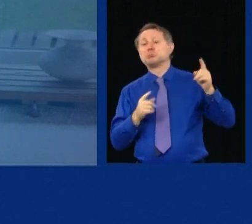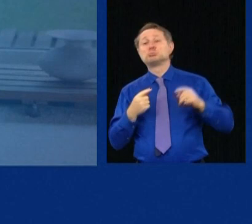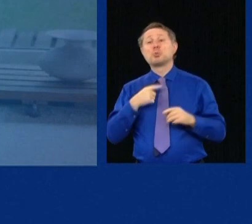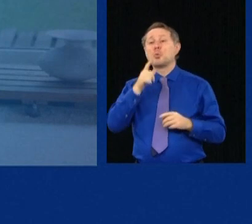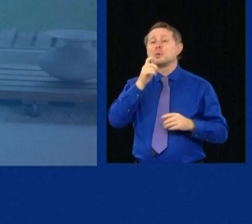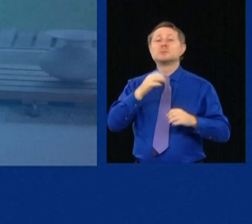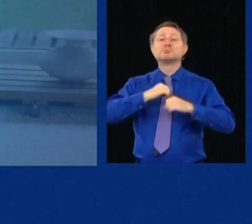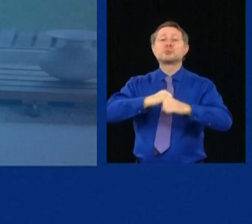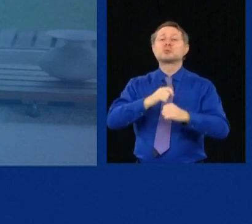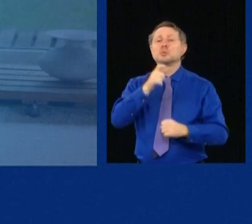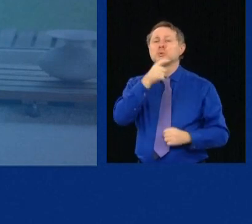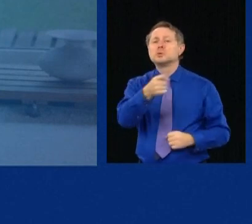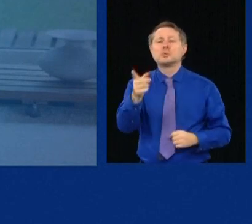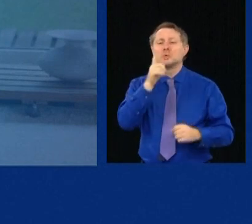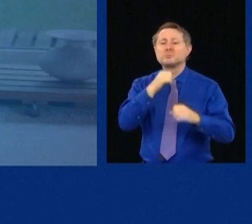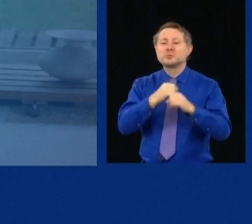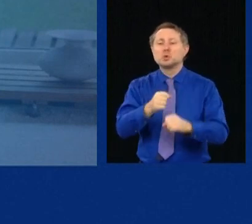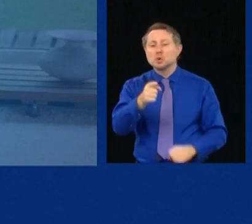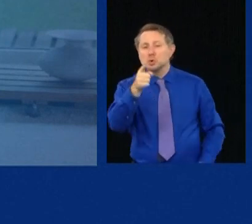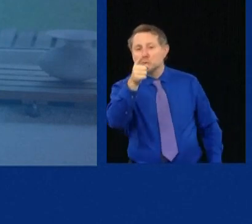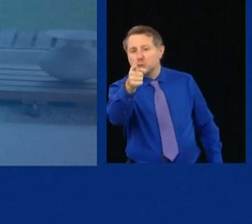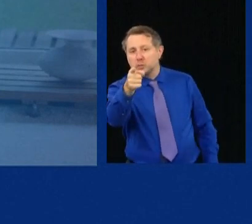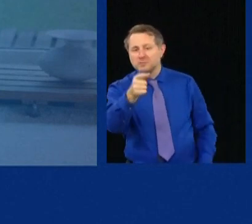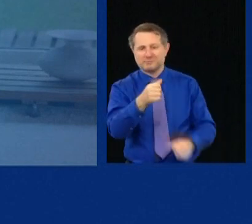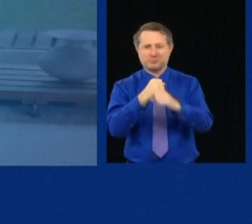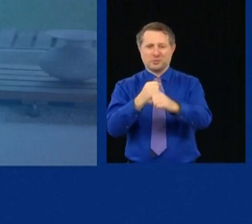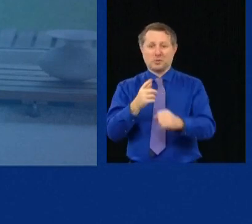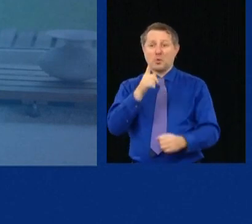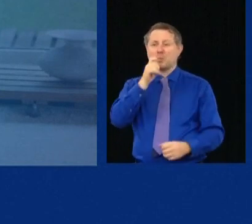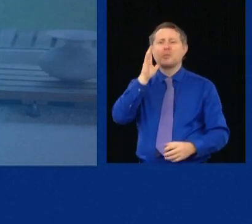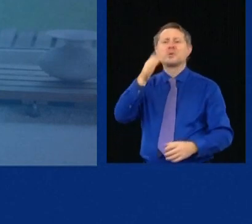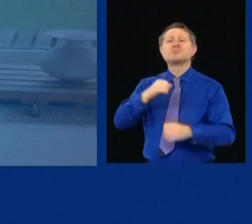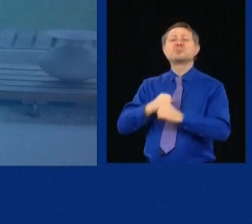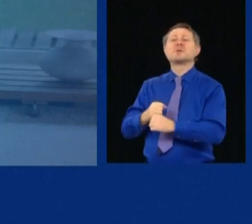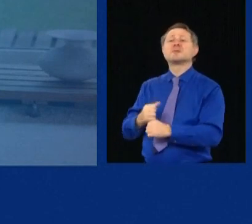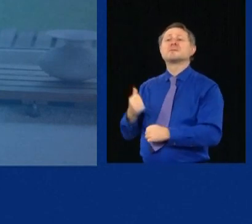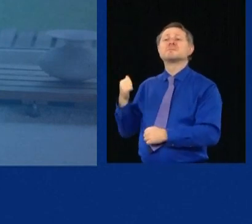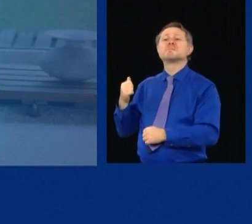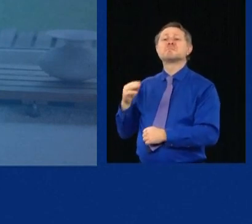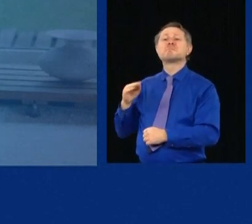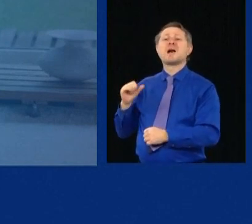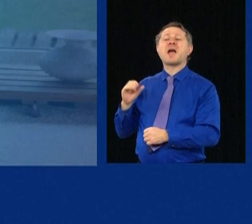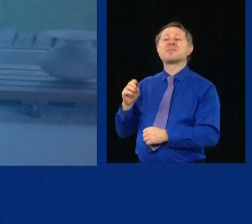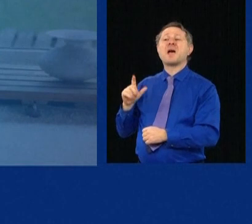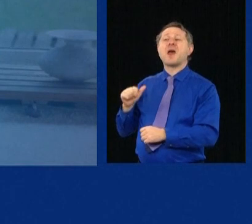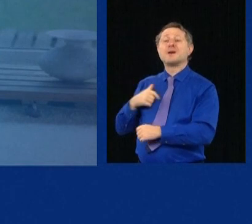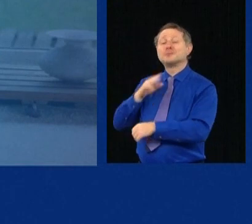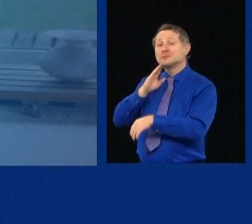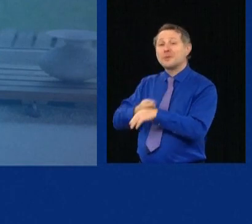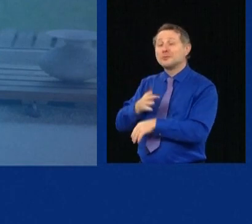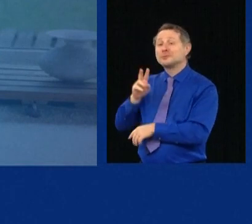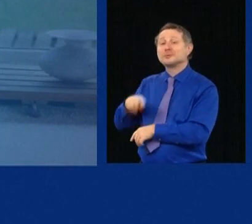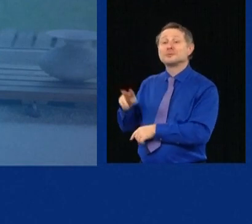HEARINGS IN WASHINGTON, ALL THIS, DO YOU KNOW WHO IS GOING TO PROTECT YOU? YOU ARE.